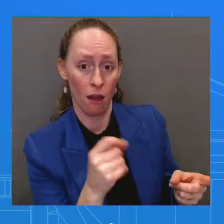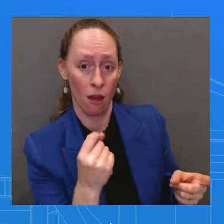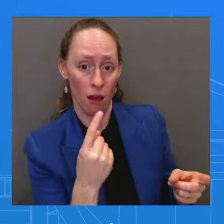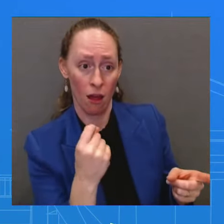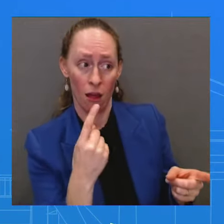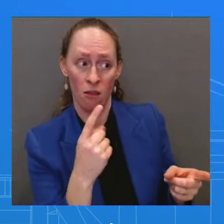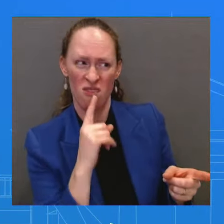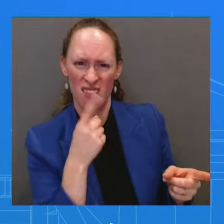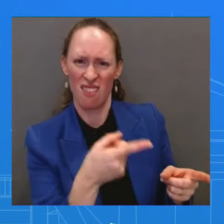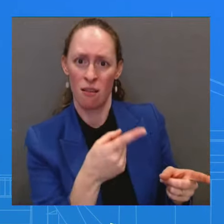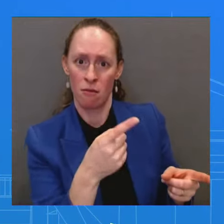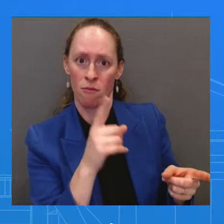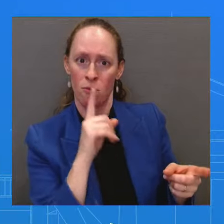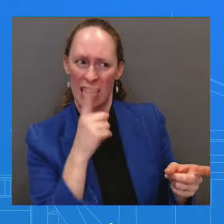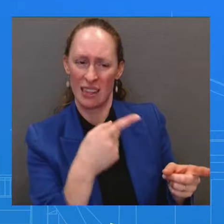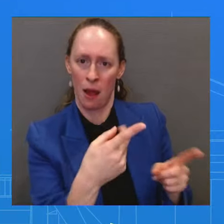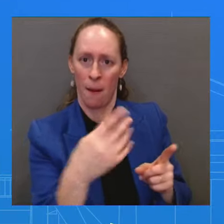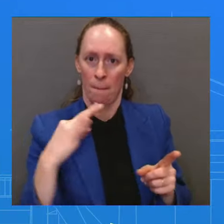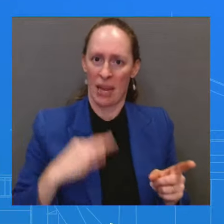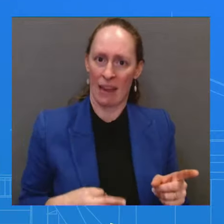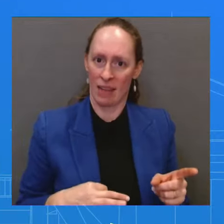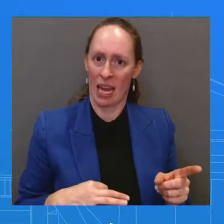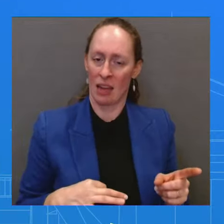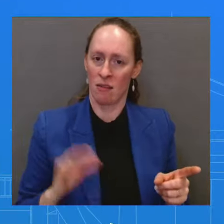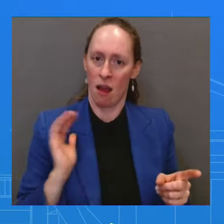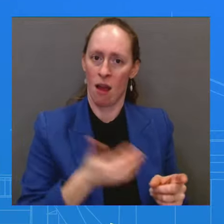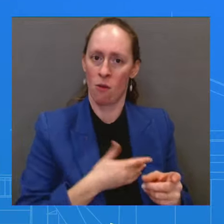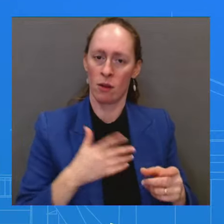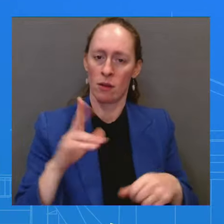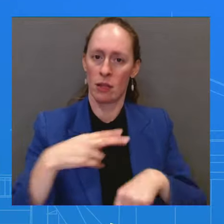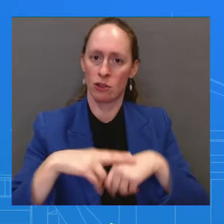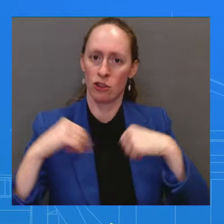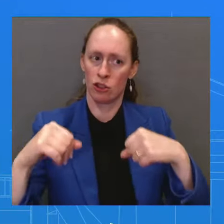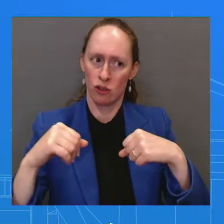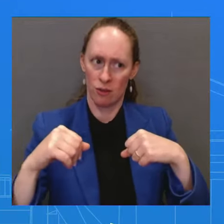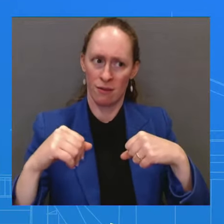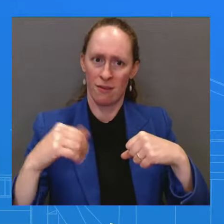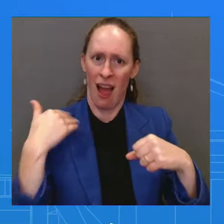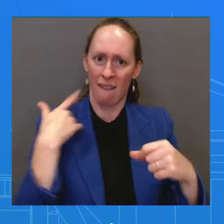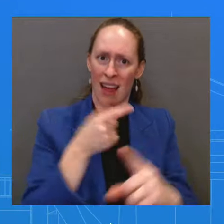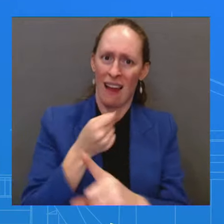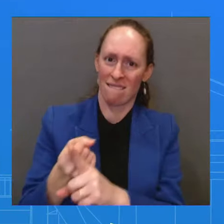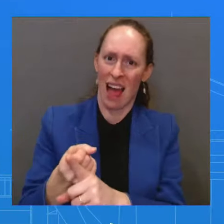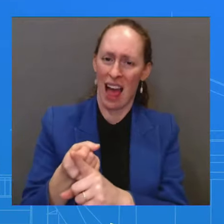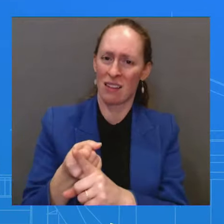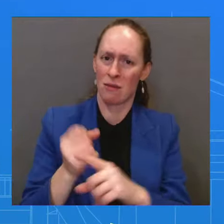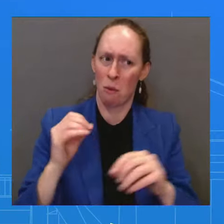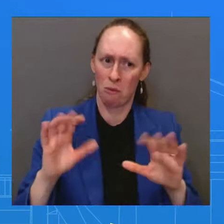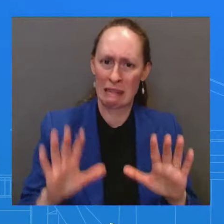I'm not going to get into what he's going to say in his speech. You'll hear directly from him, obviously.